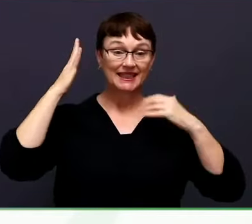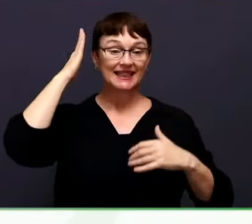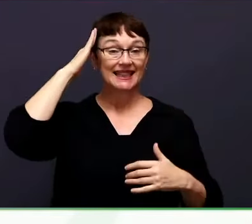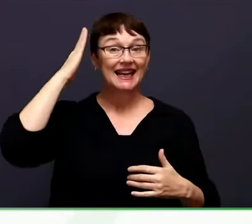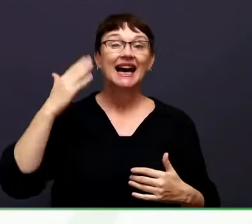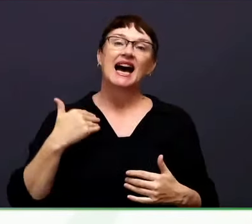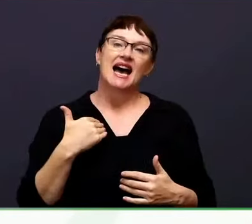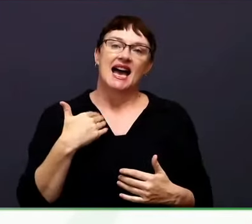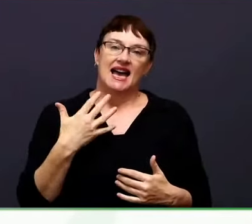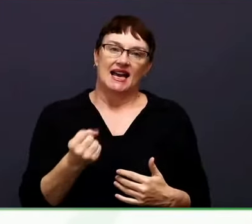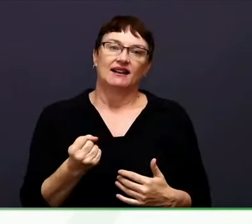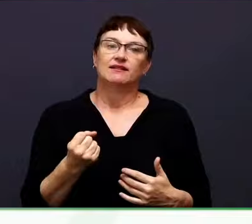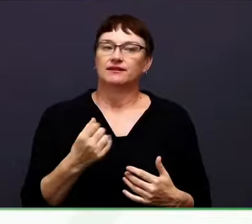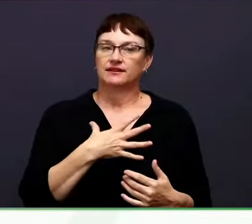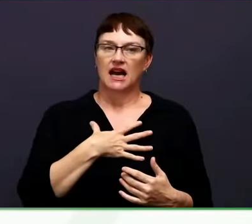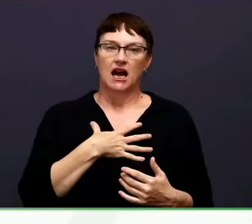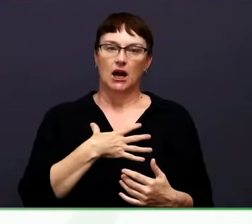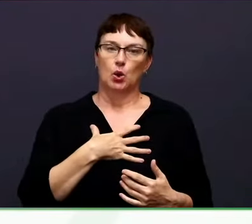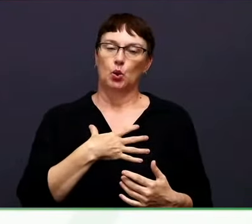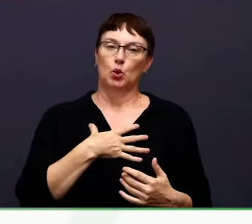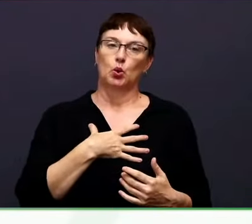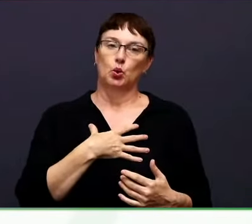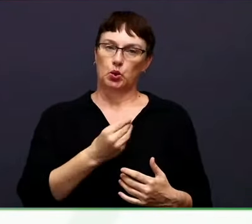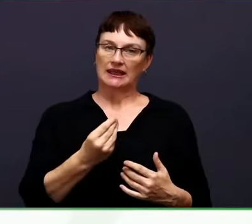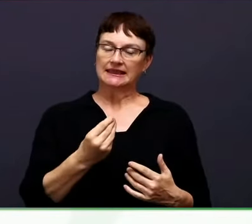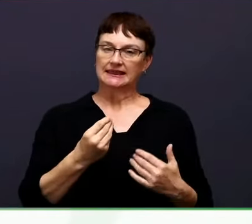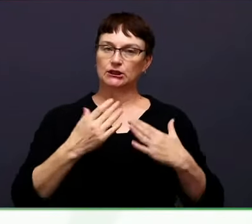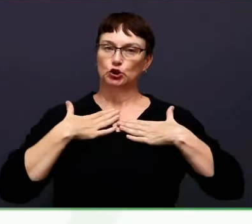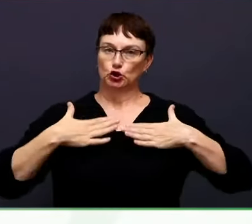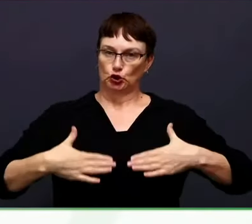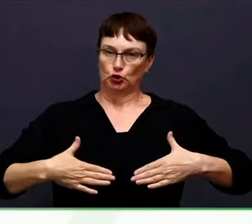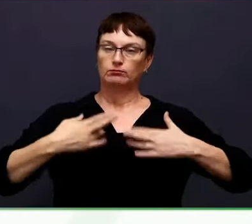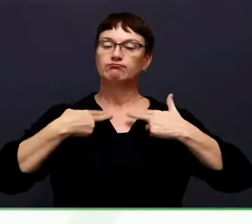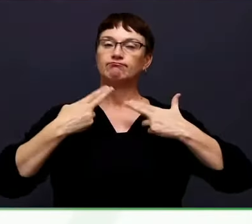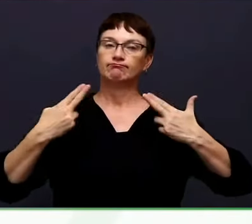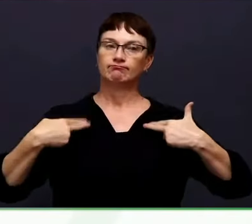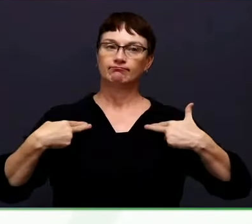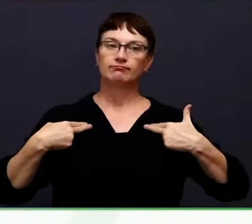Before I start my speech I would like to thank on behalf of my